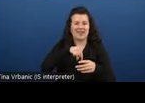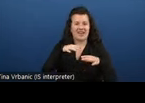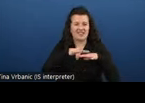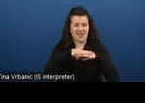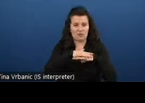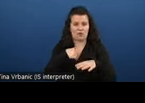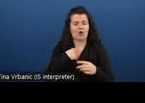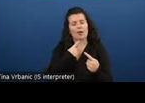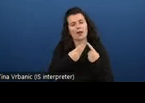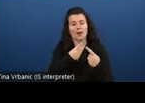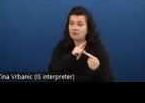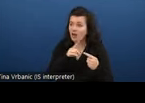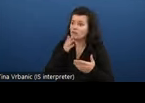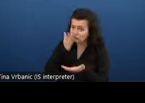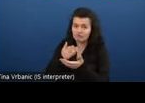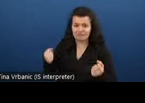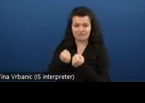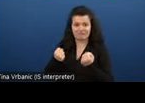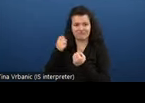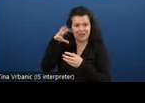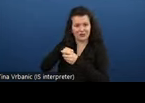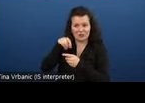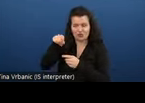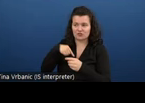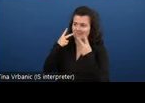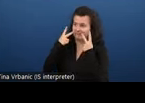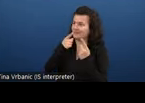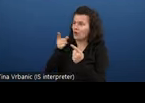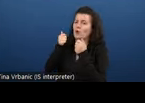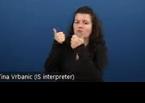see all of them here. So we are an initiative, sustainability initiative so companies when